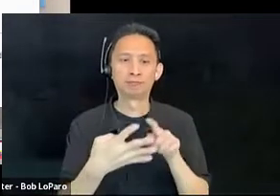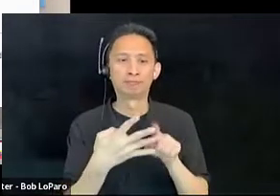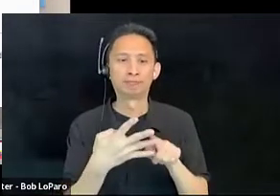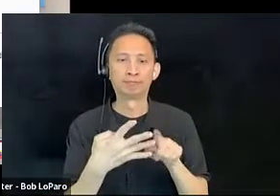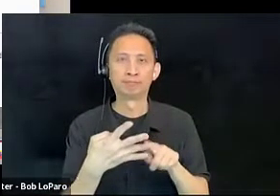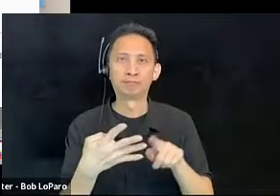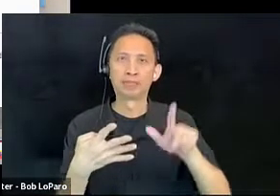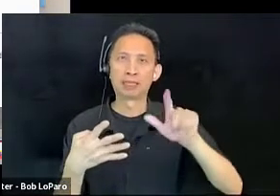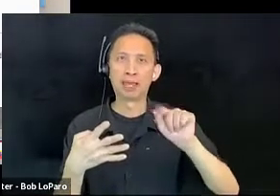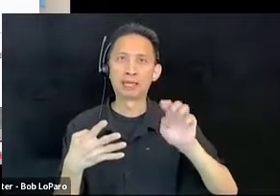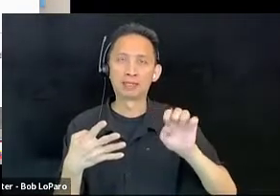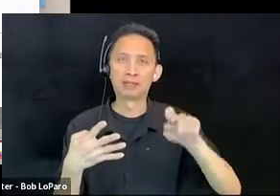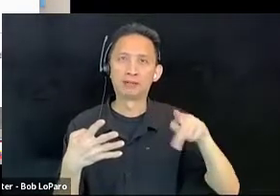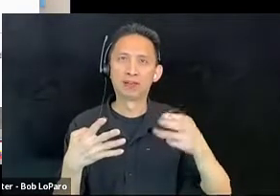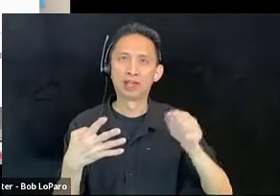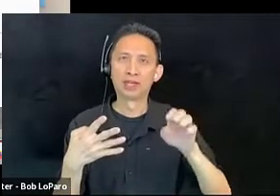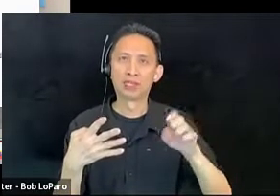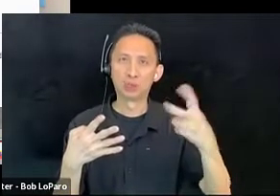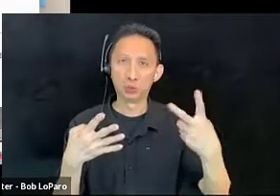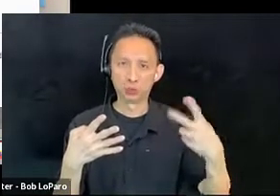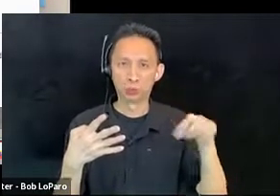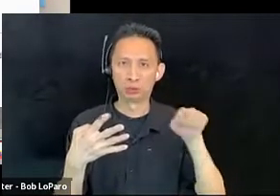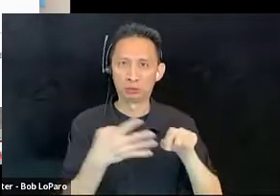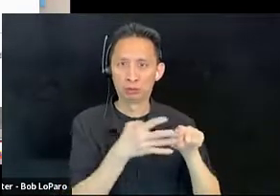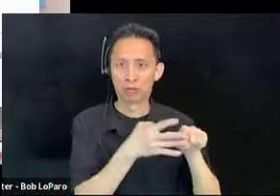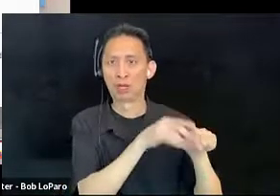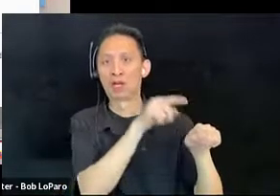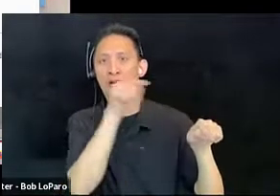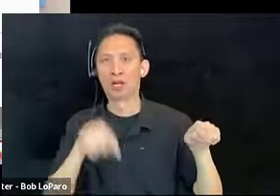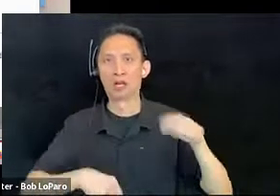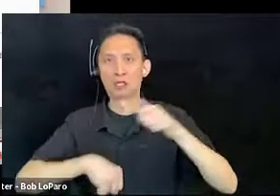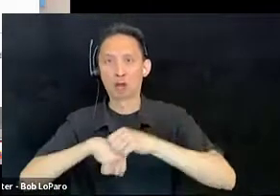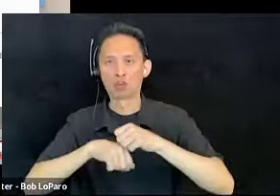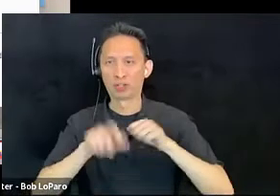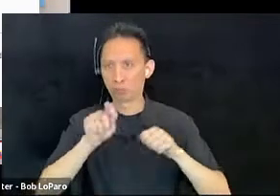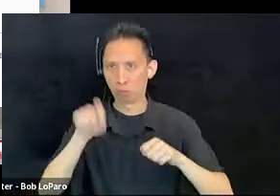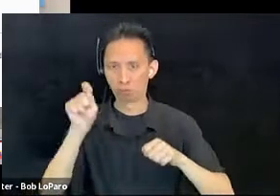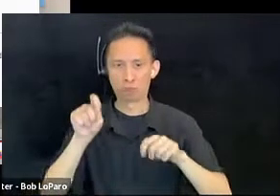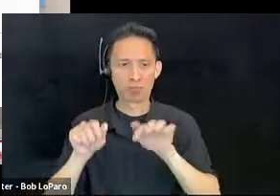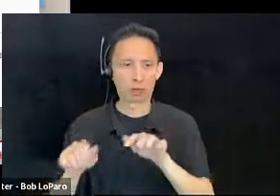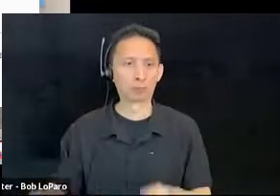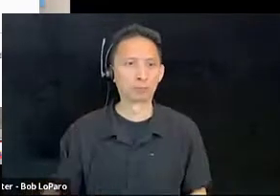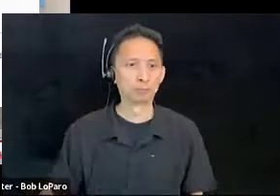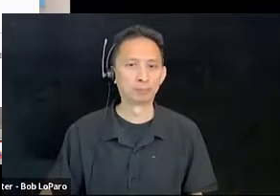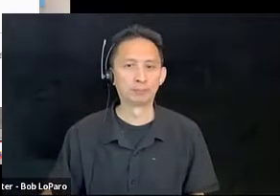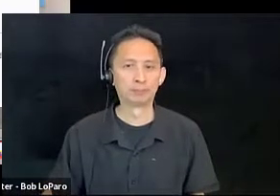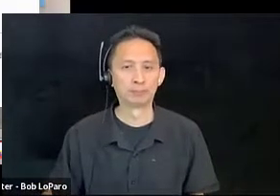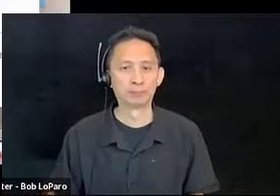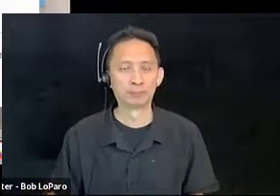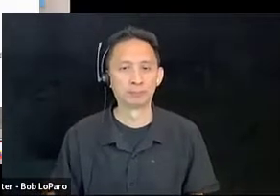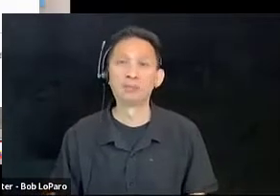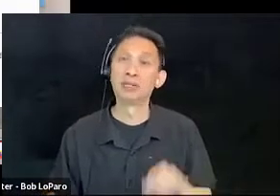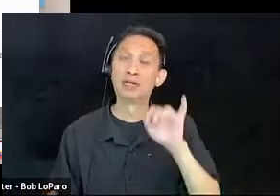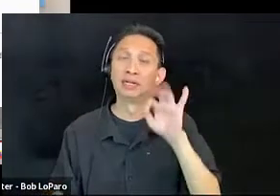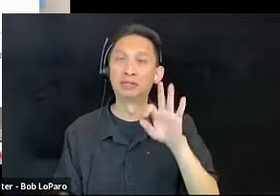So, I'm putting a check right there in the middle. If you have a child or a student who is in between phases